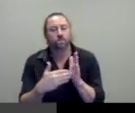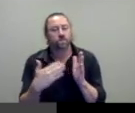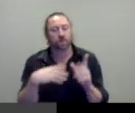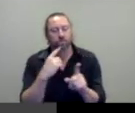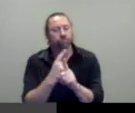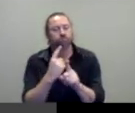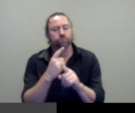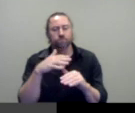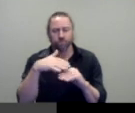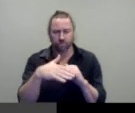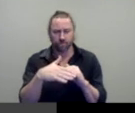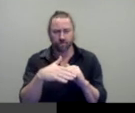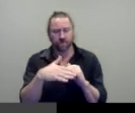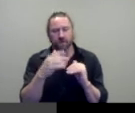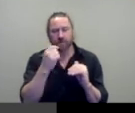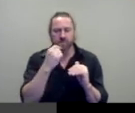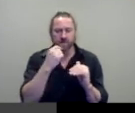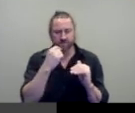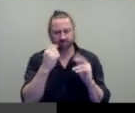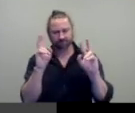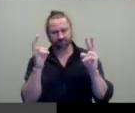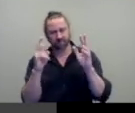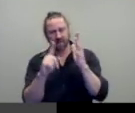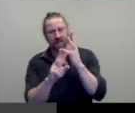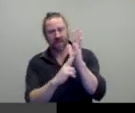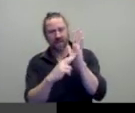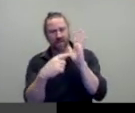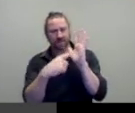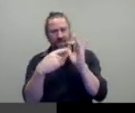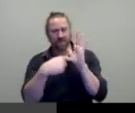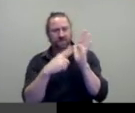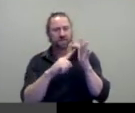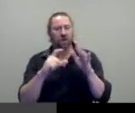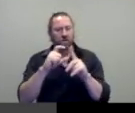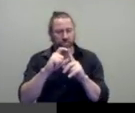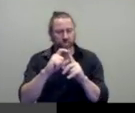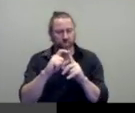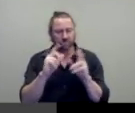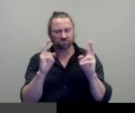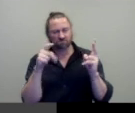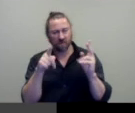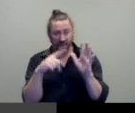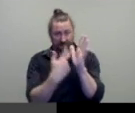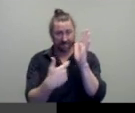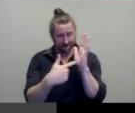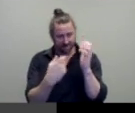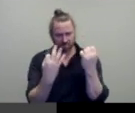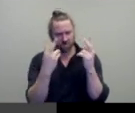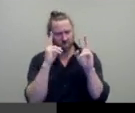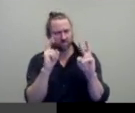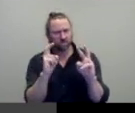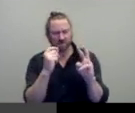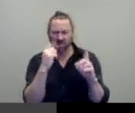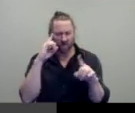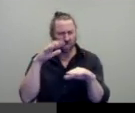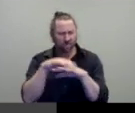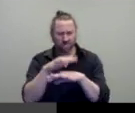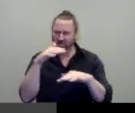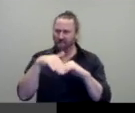to the confusing phenomenon of untitled artworks uh to give you a little bit of a sense of what's